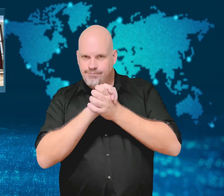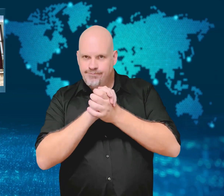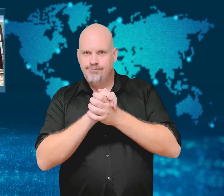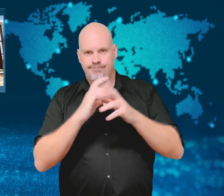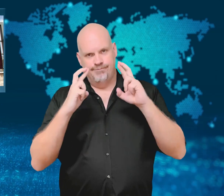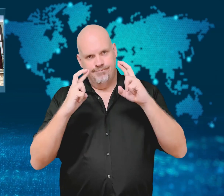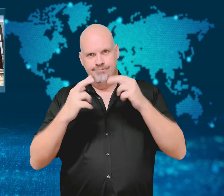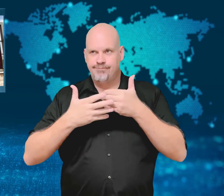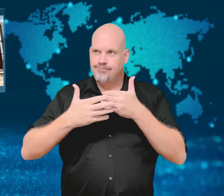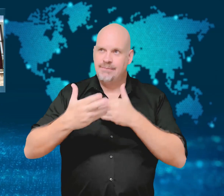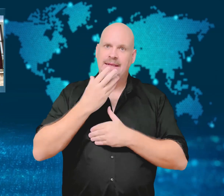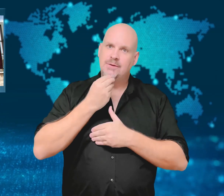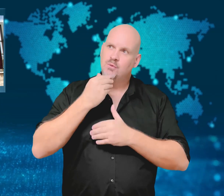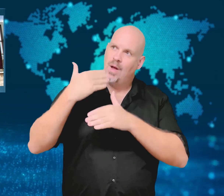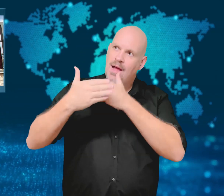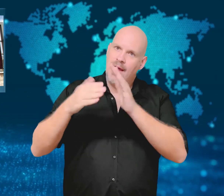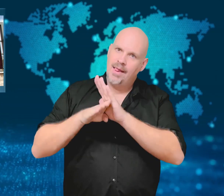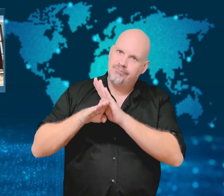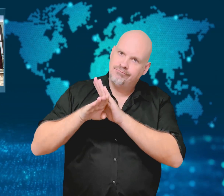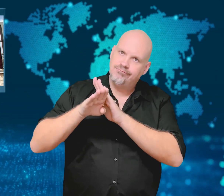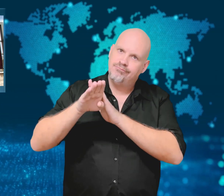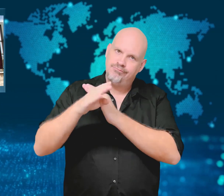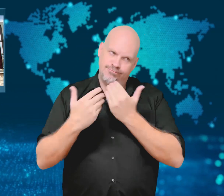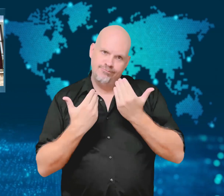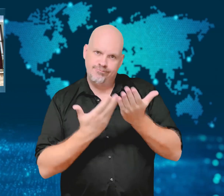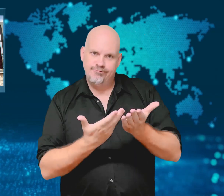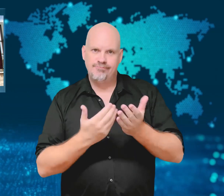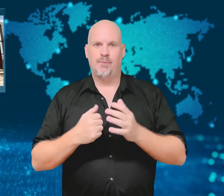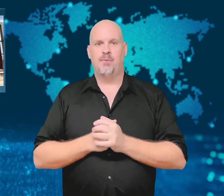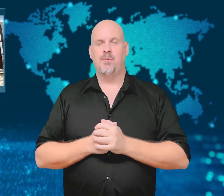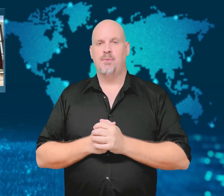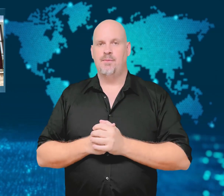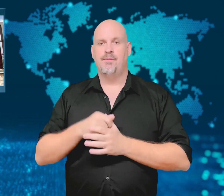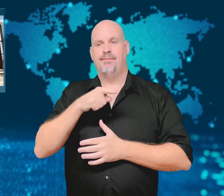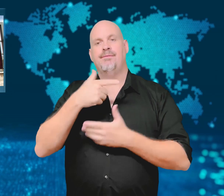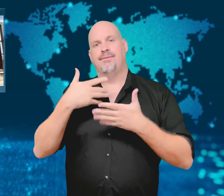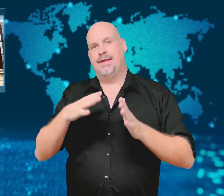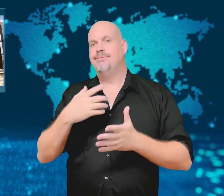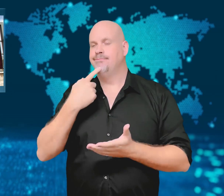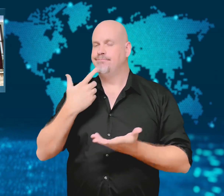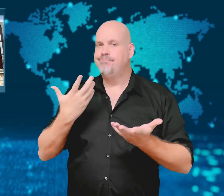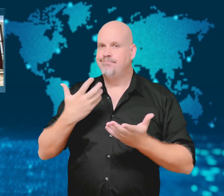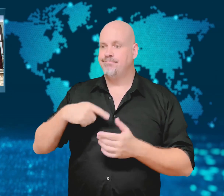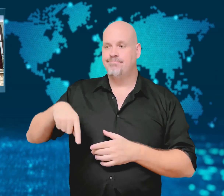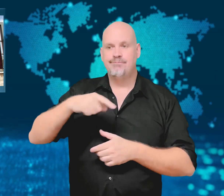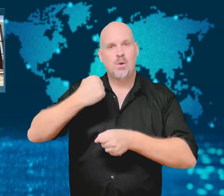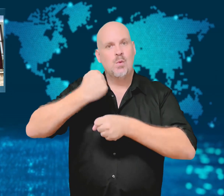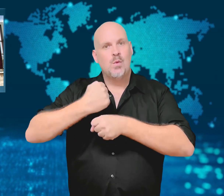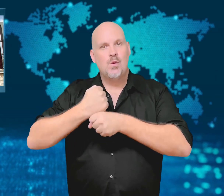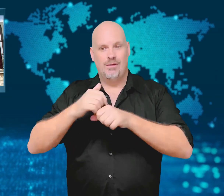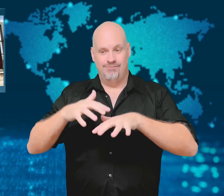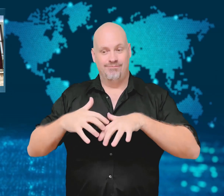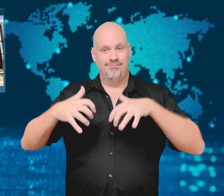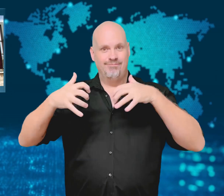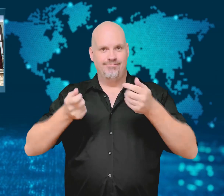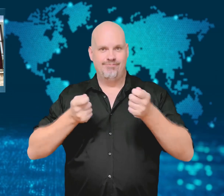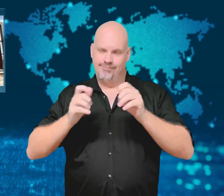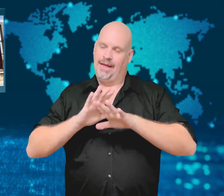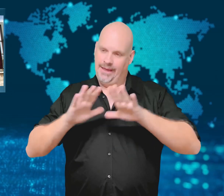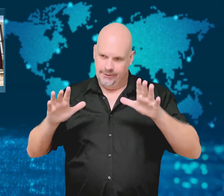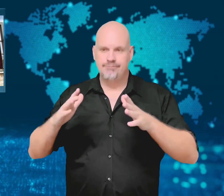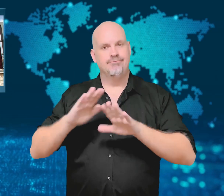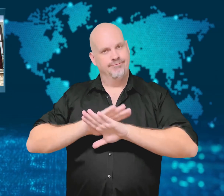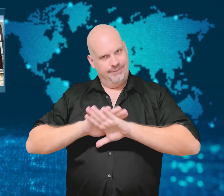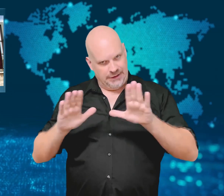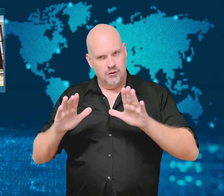He has instructed his staff to help assure an organized